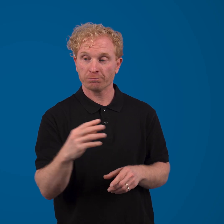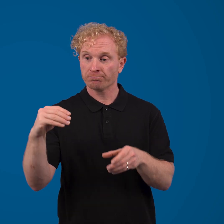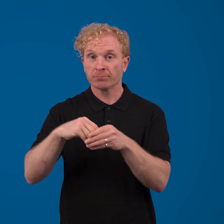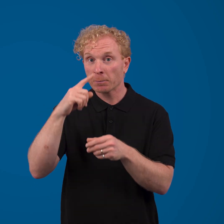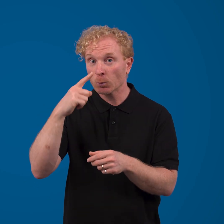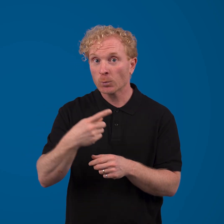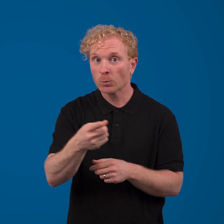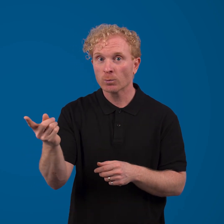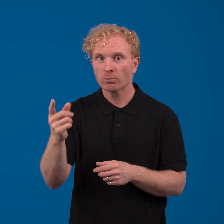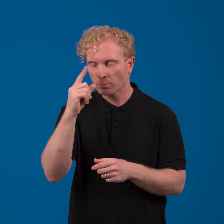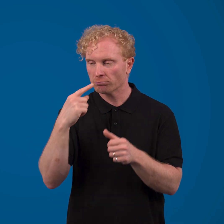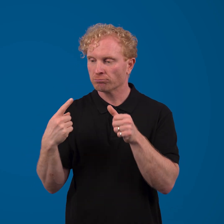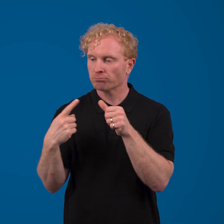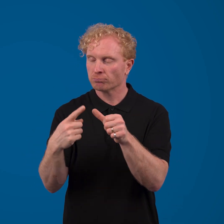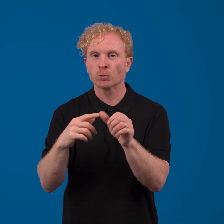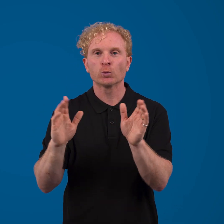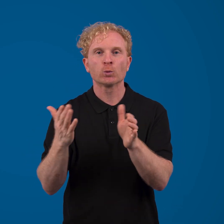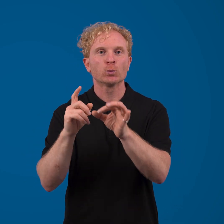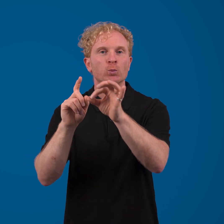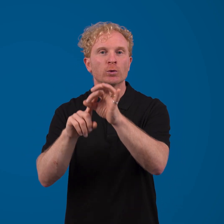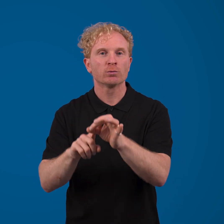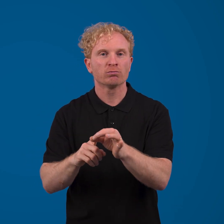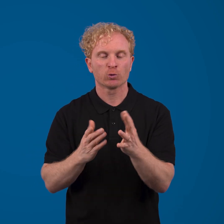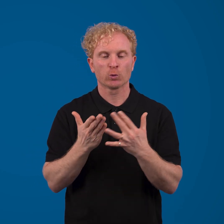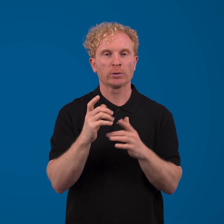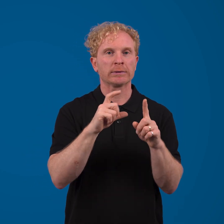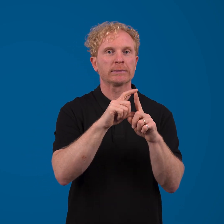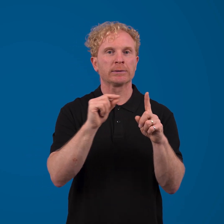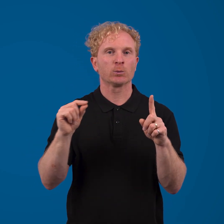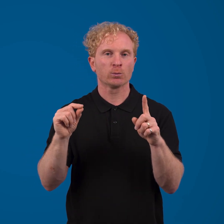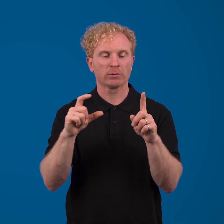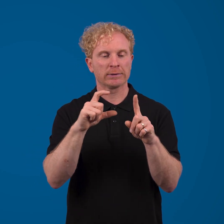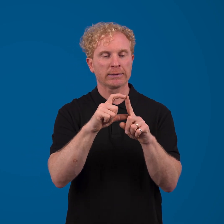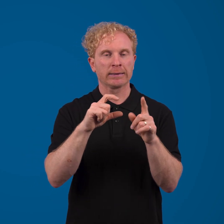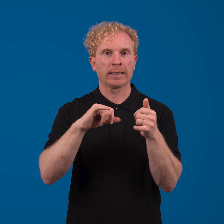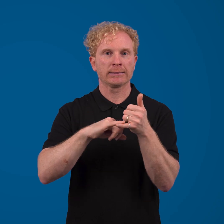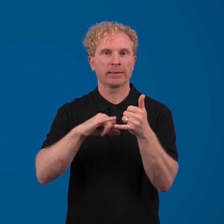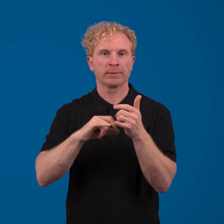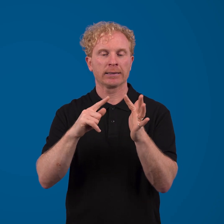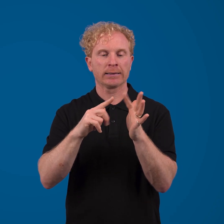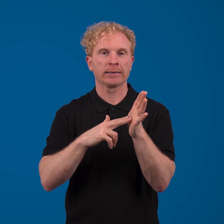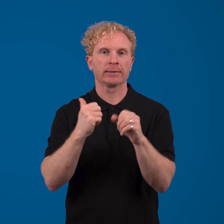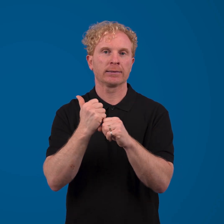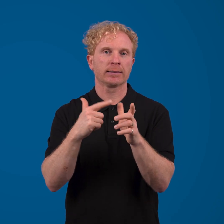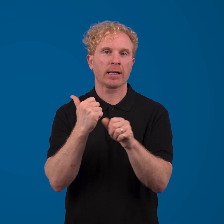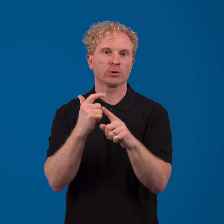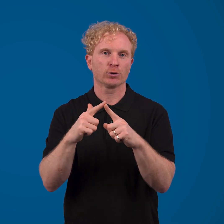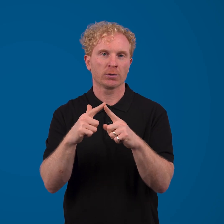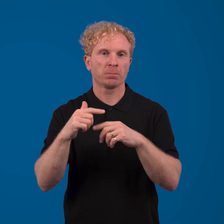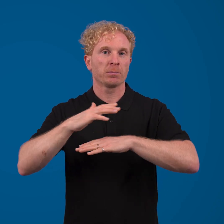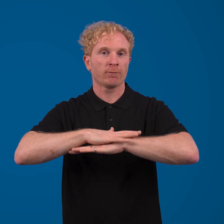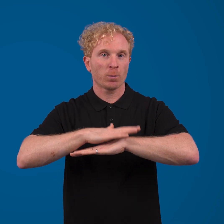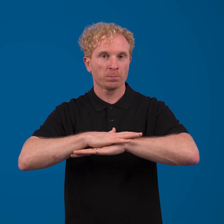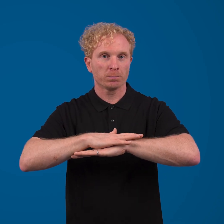Participants could answer a short questionnaire on the digital DSS Engage platform,